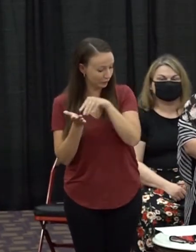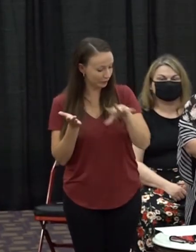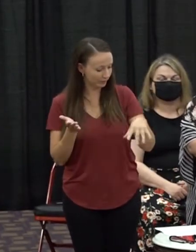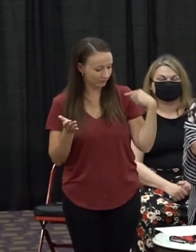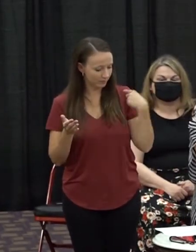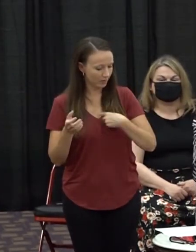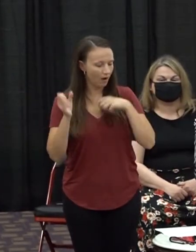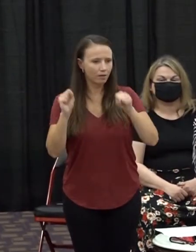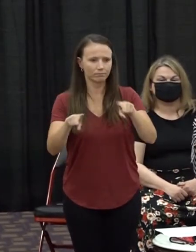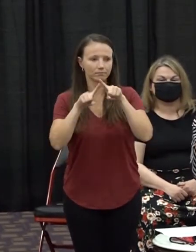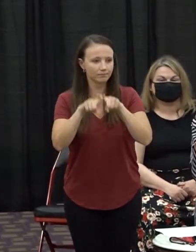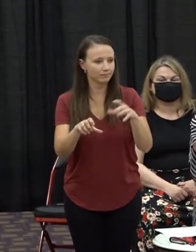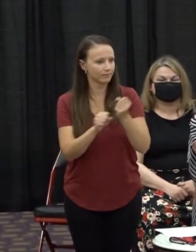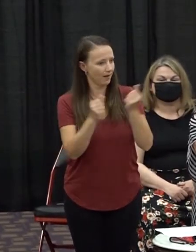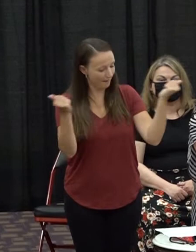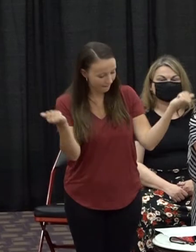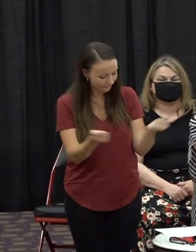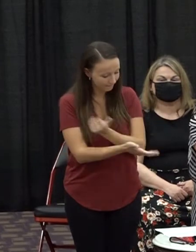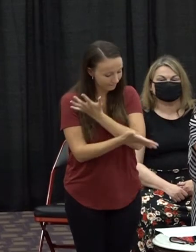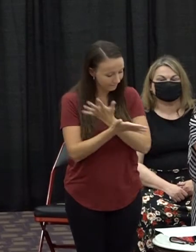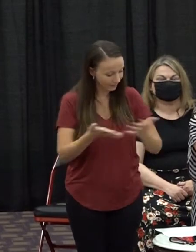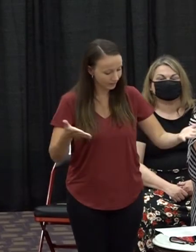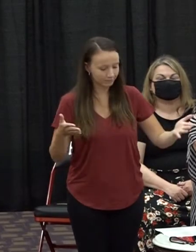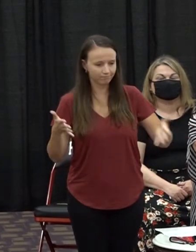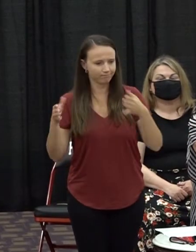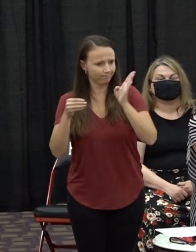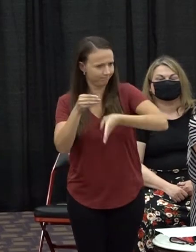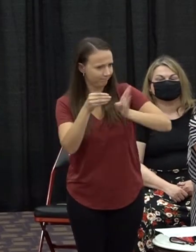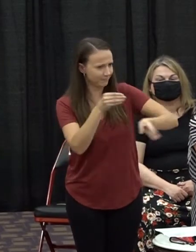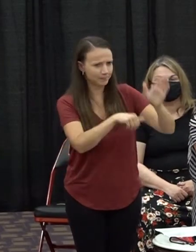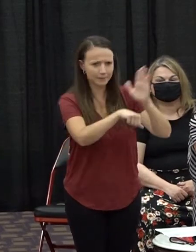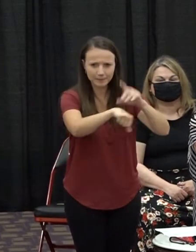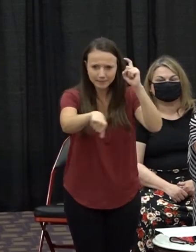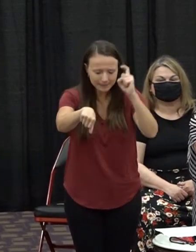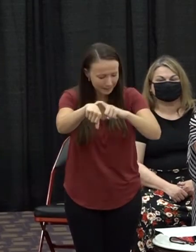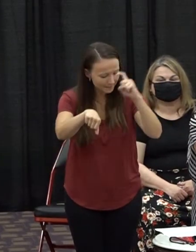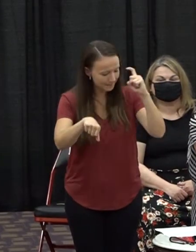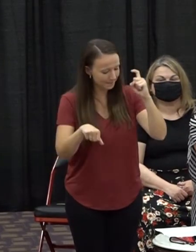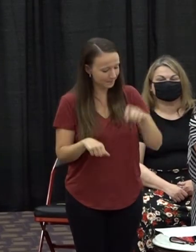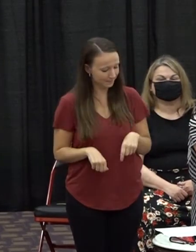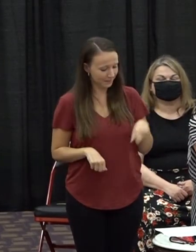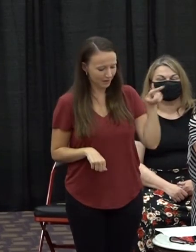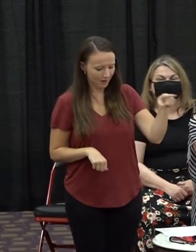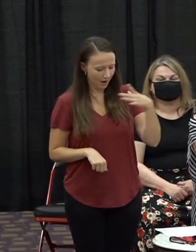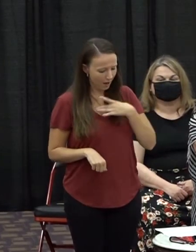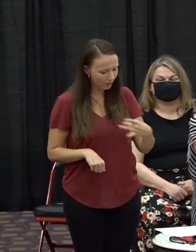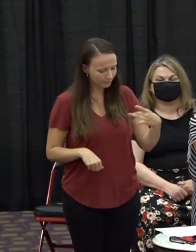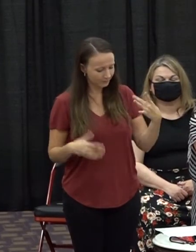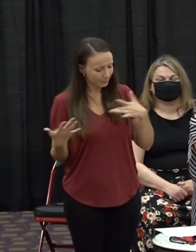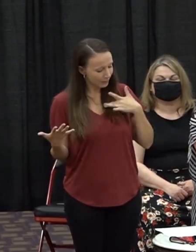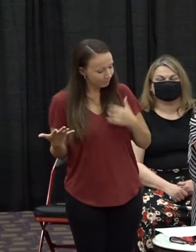This next award goes to a student who is very dependable, completes all of their work on